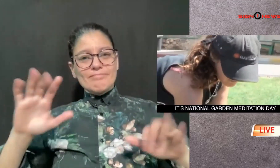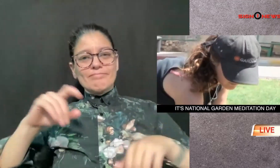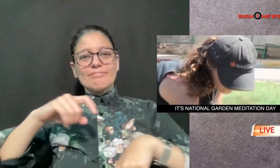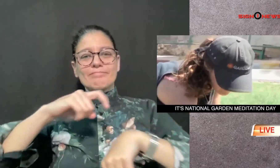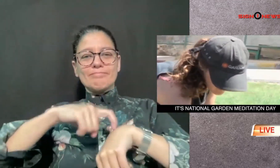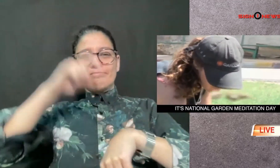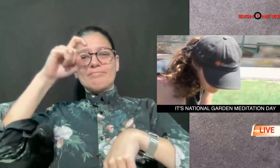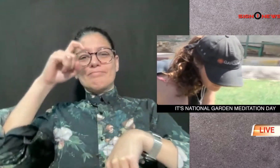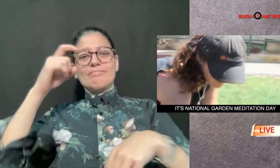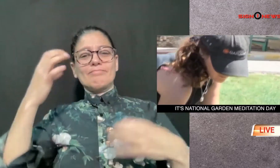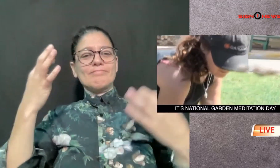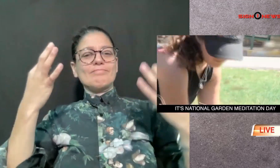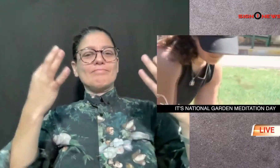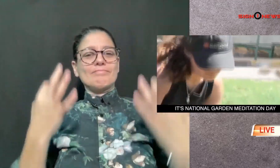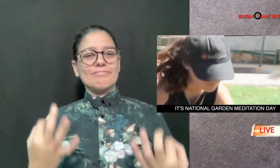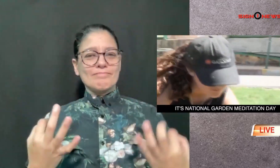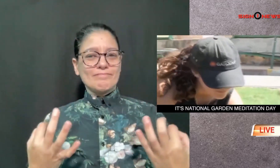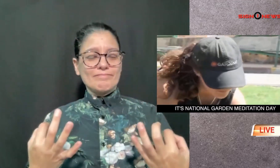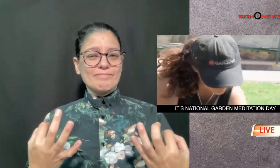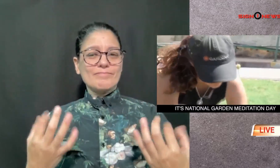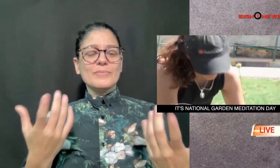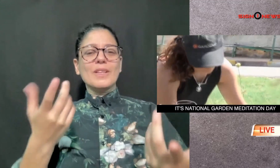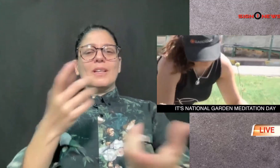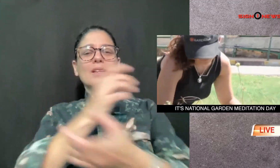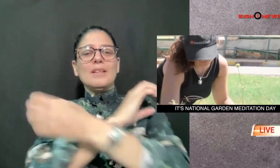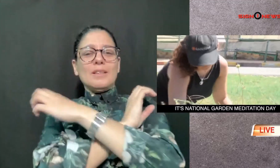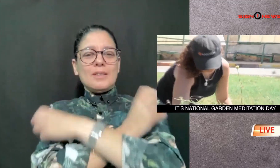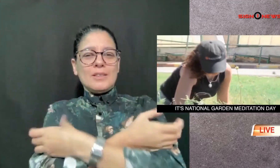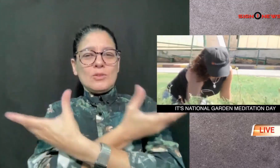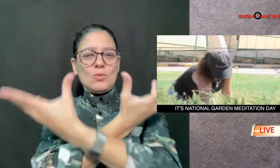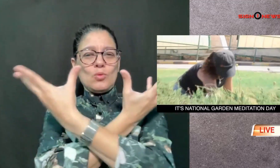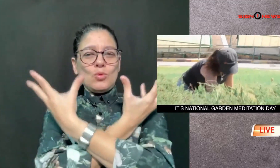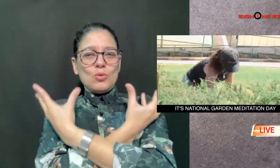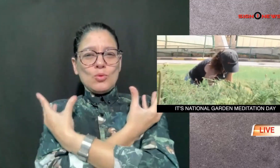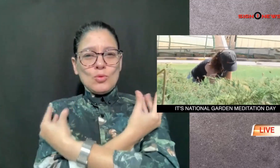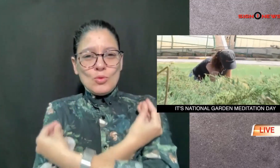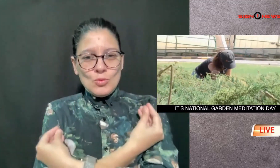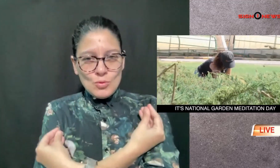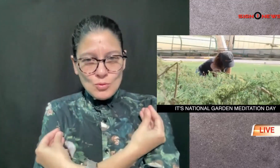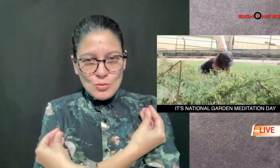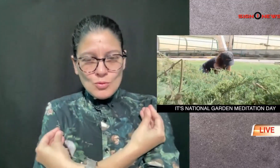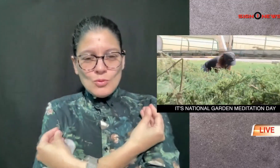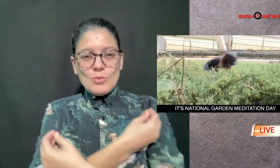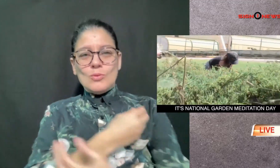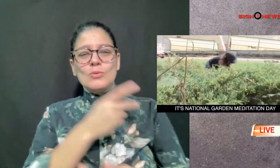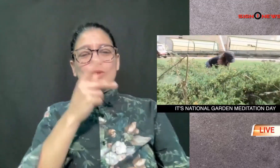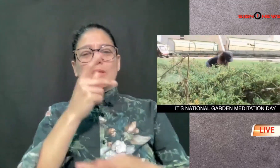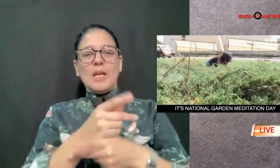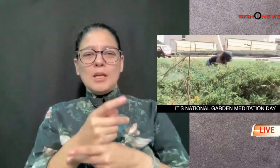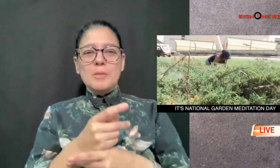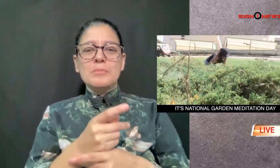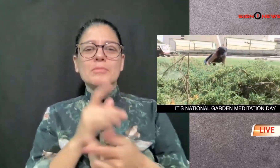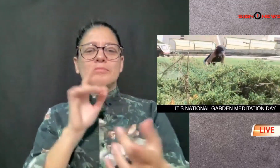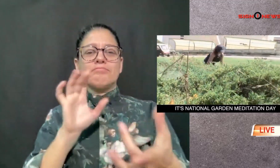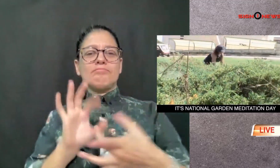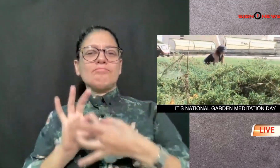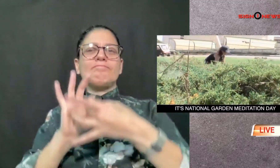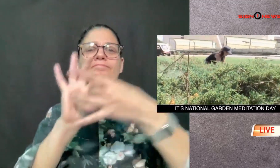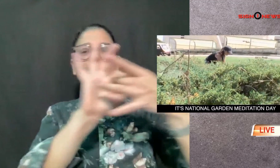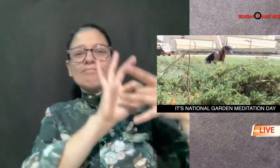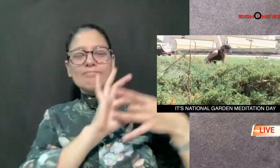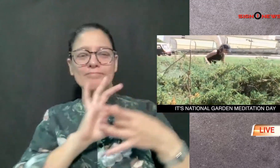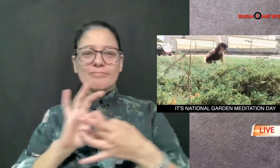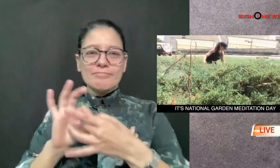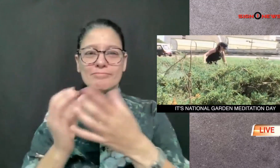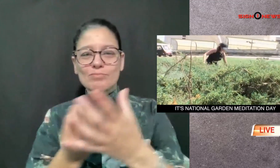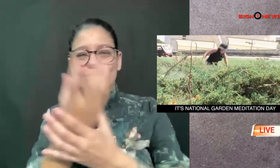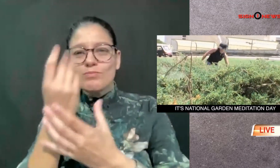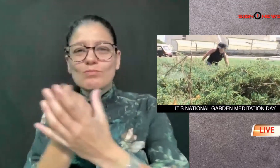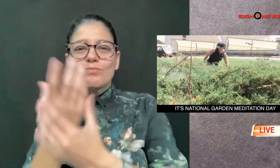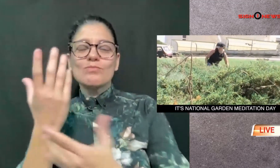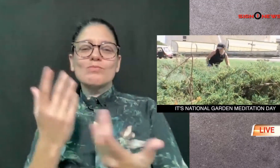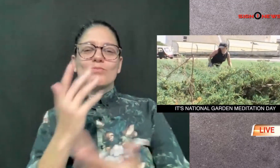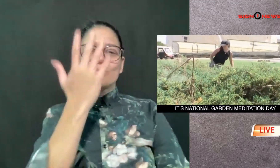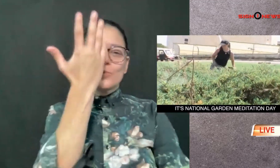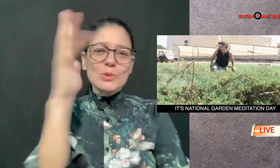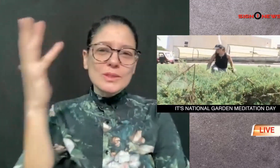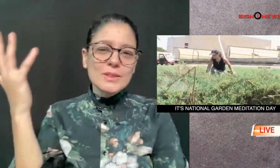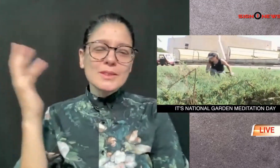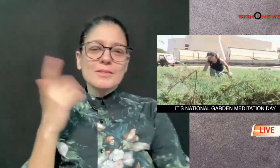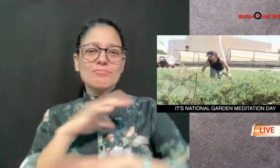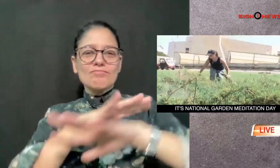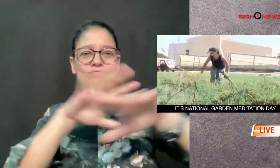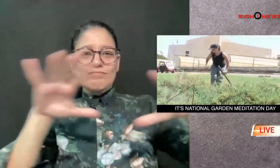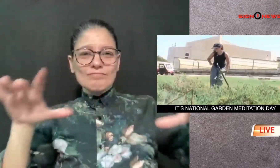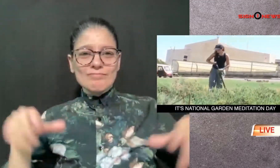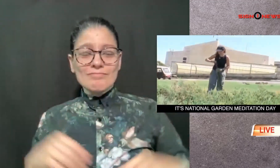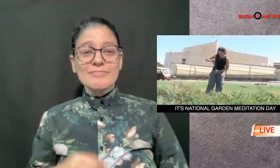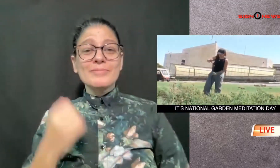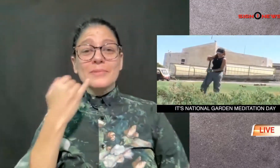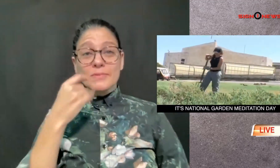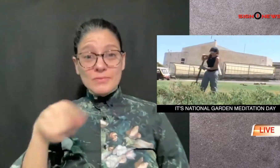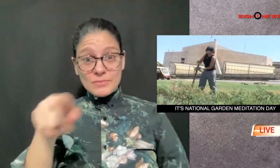out to relax and rejuvenate and get in touch with nature